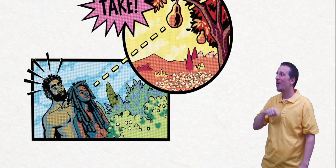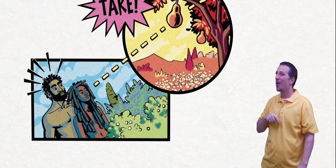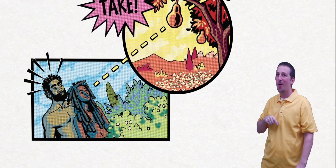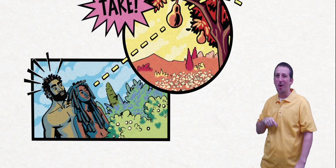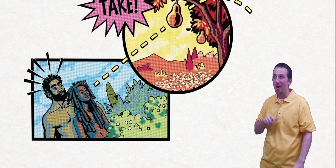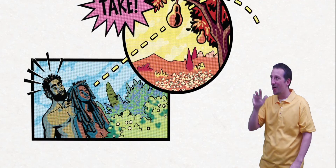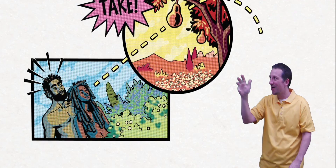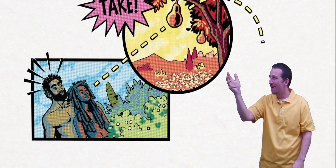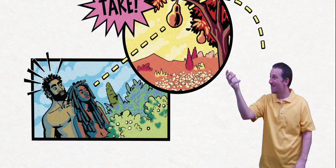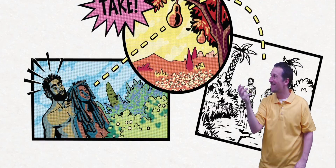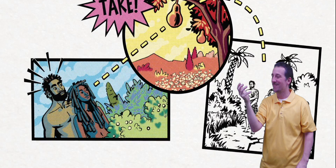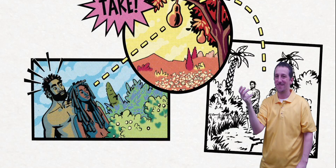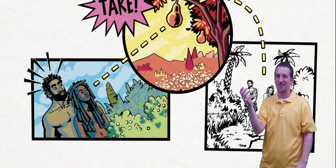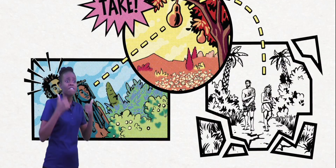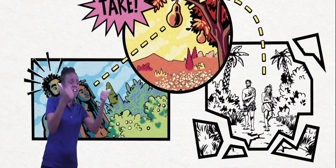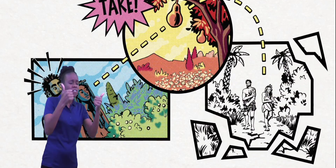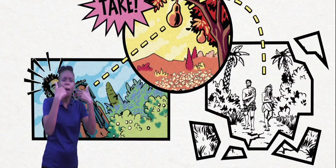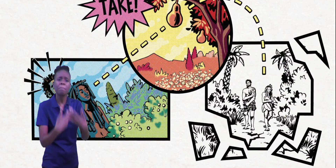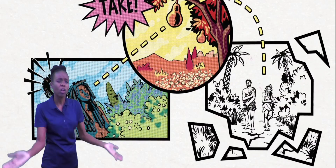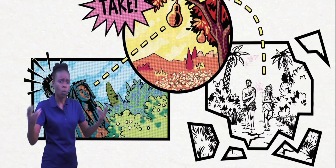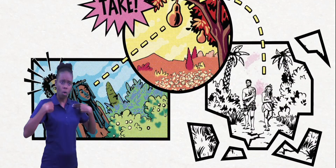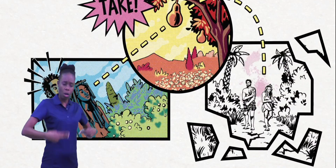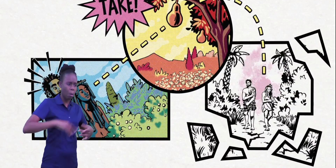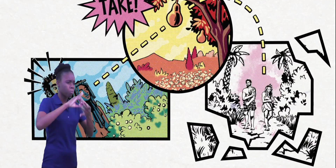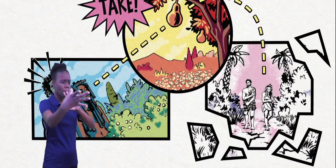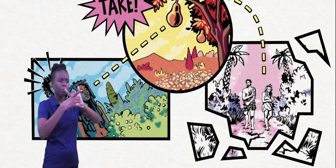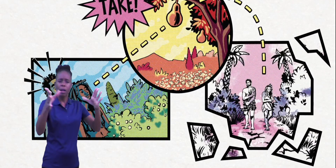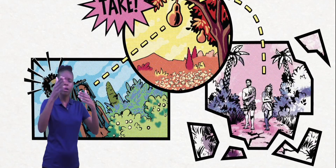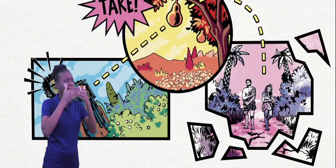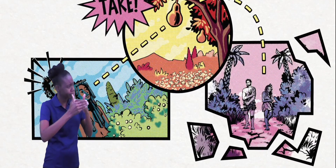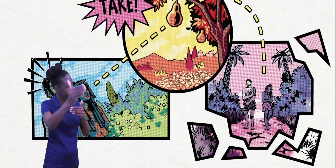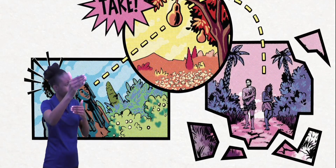and then finally, they take what they want. And everything falls apart. This story is about the human condition.